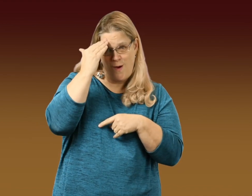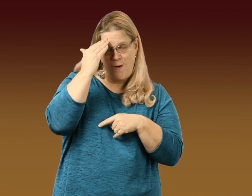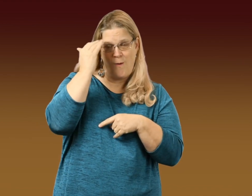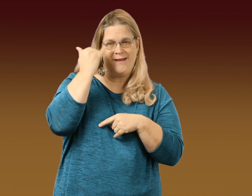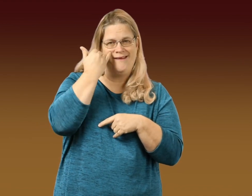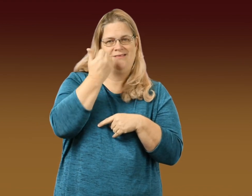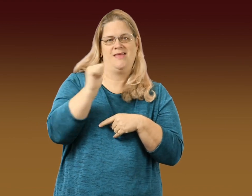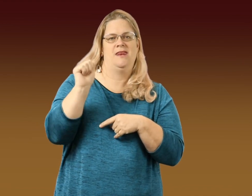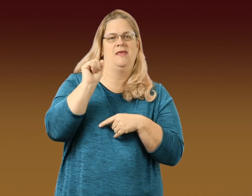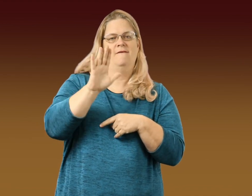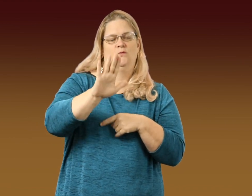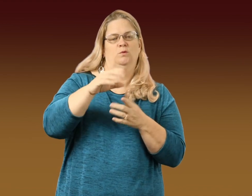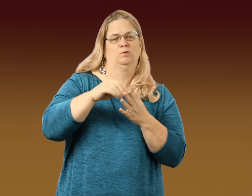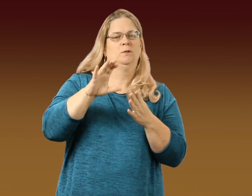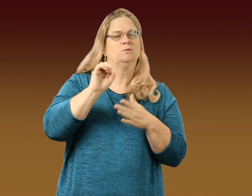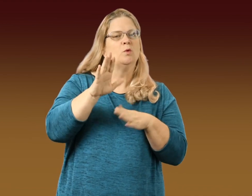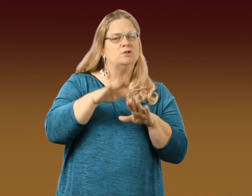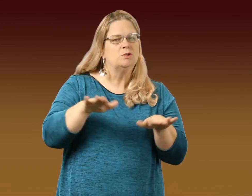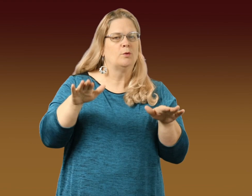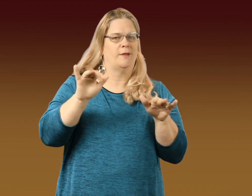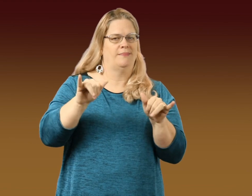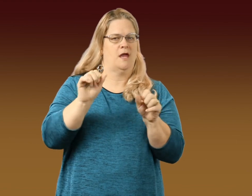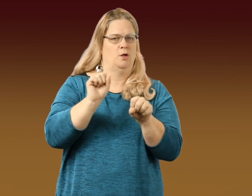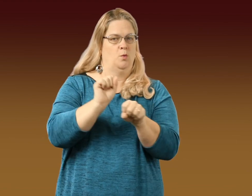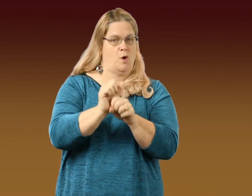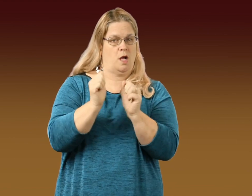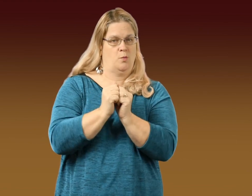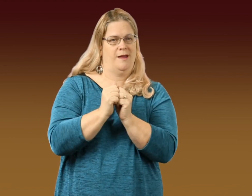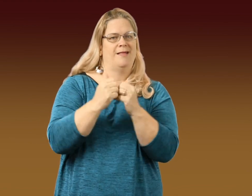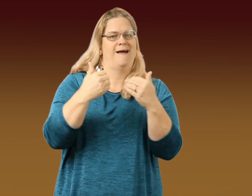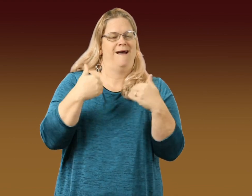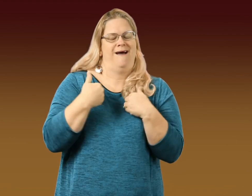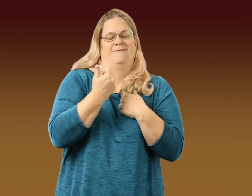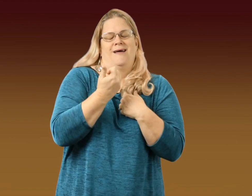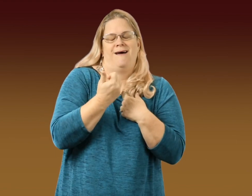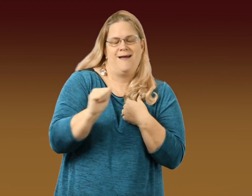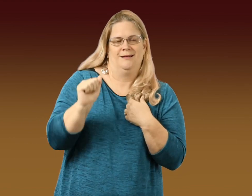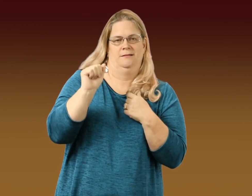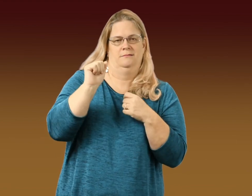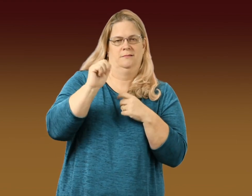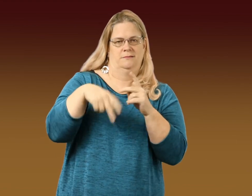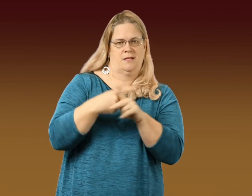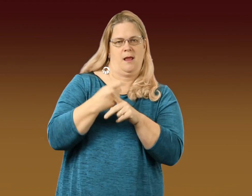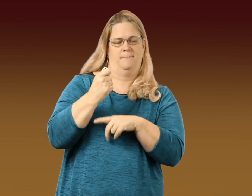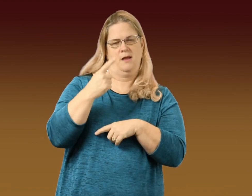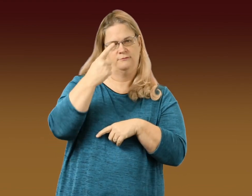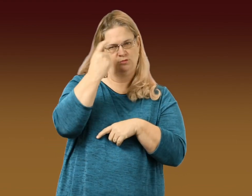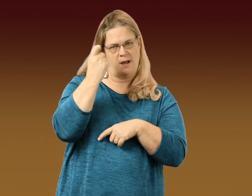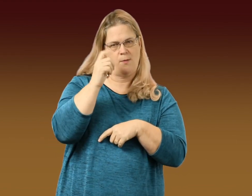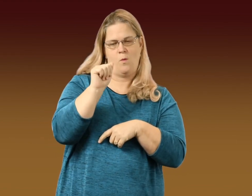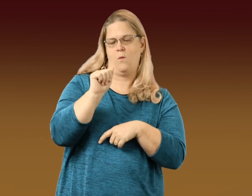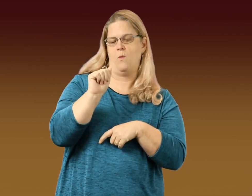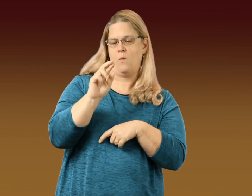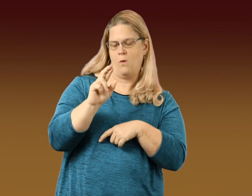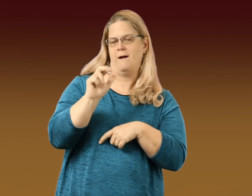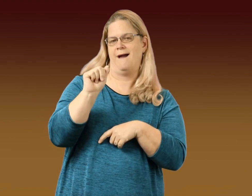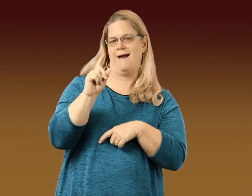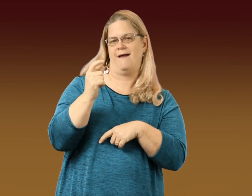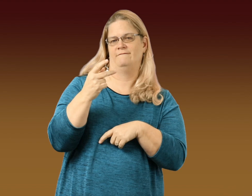of your students or children which you work with have any sort of trauma or adverse childhood experience.